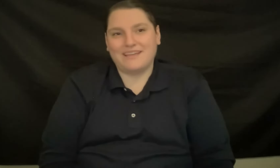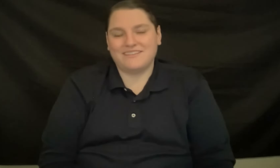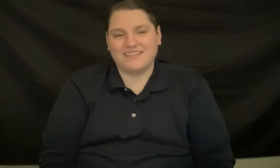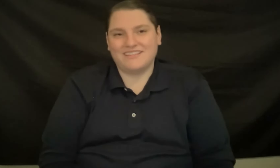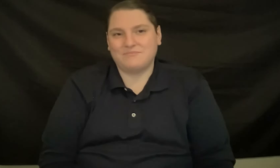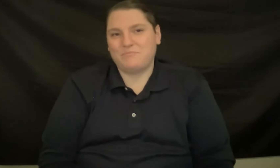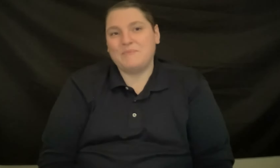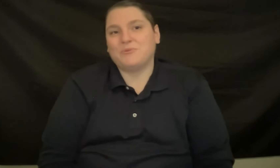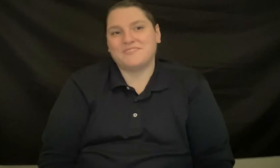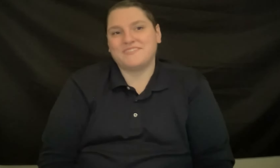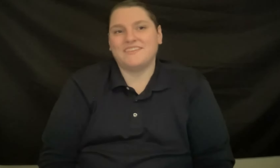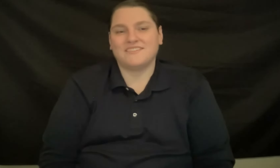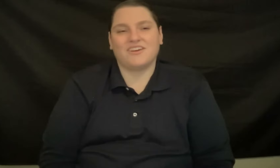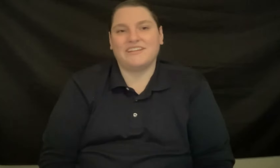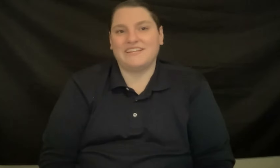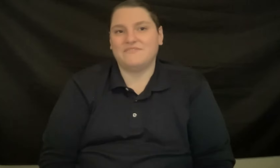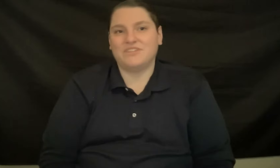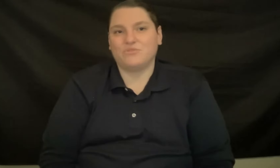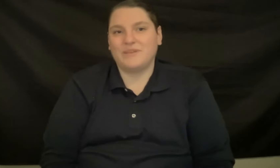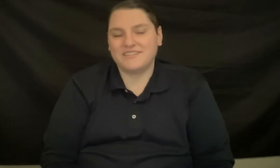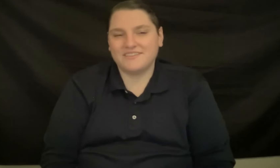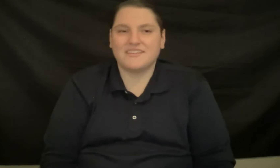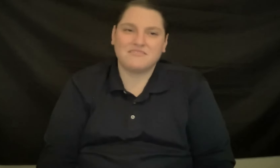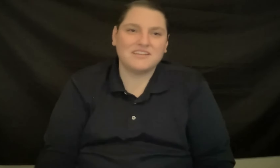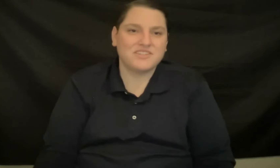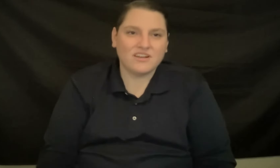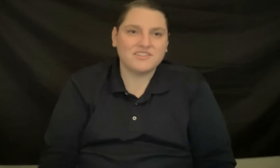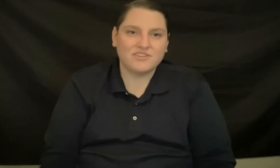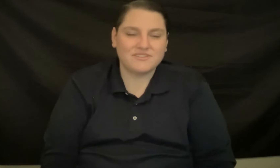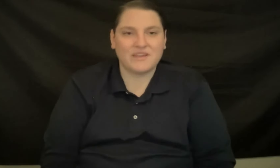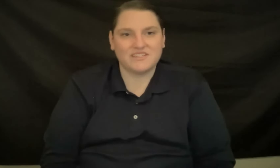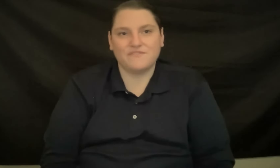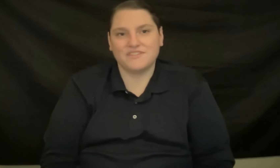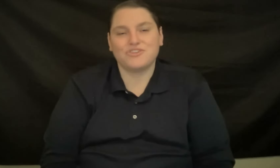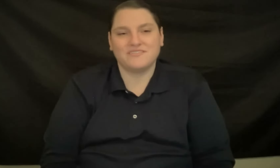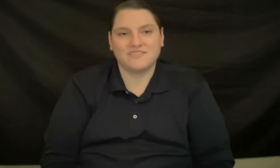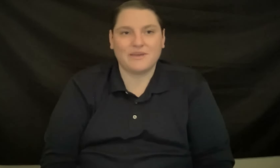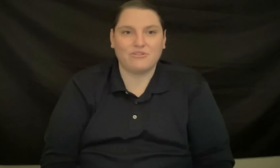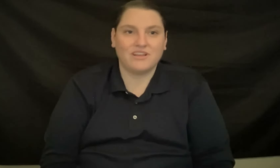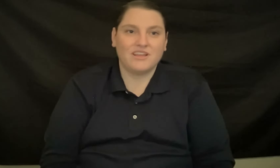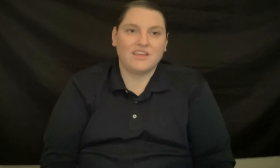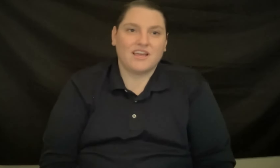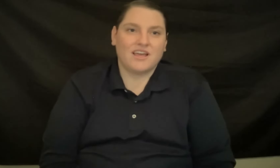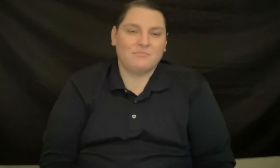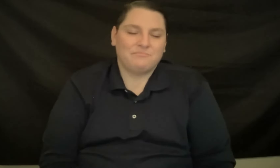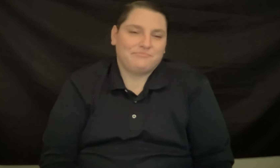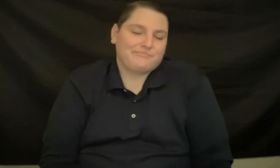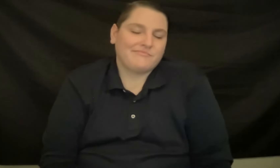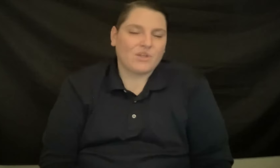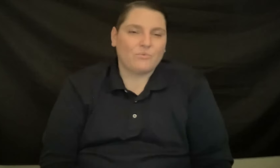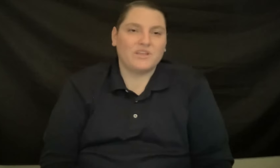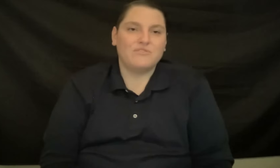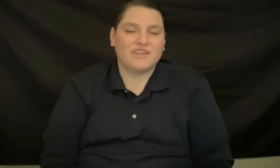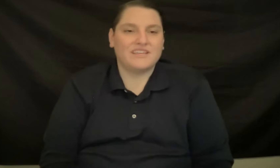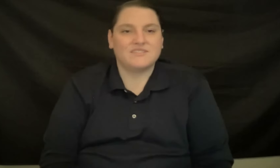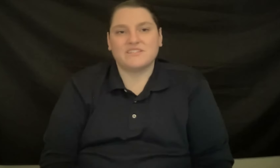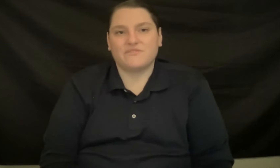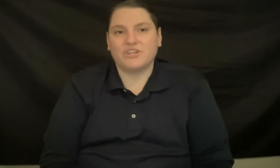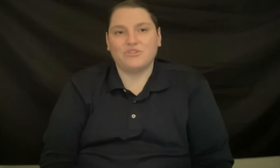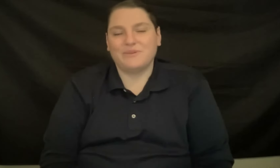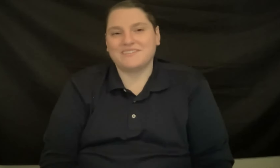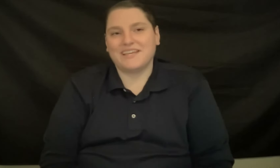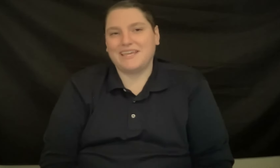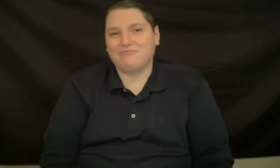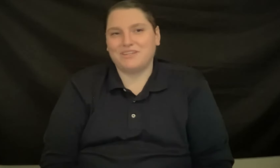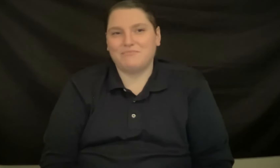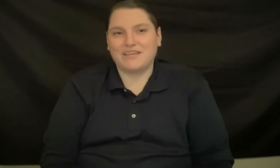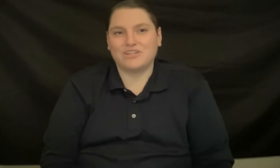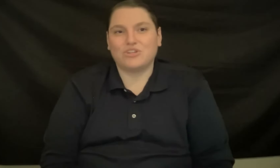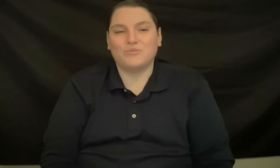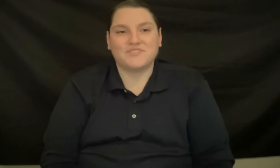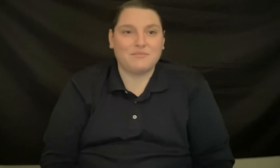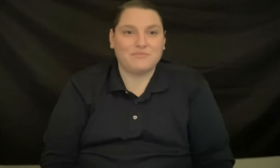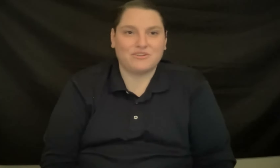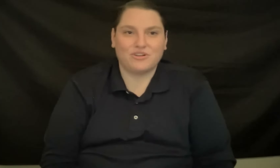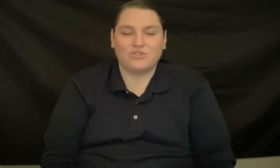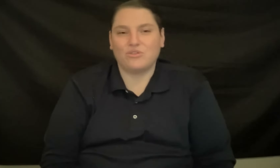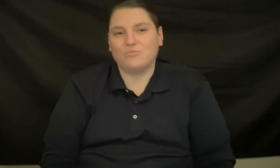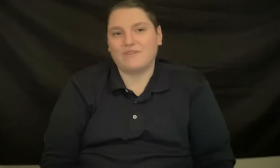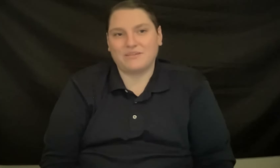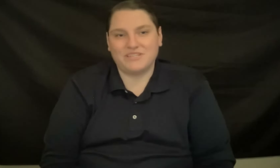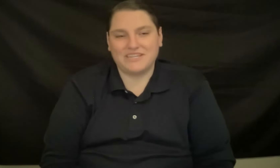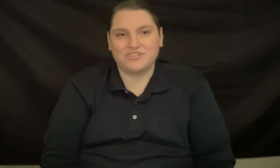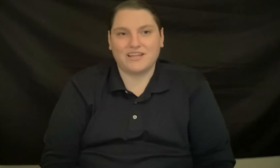But coffee has its benefits, certainly. But it can have some risks as well. It can increase anxiety if you drink too much. It may increase your blood pressure.